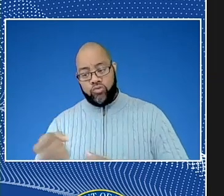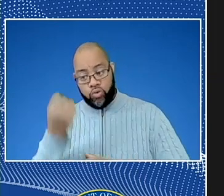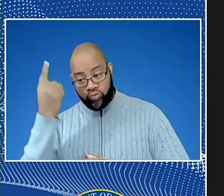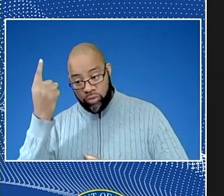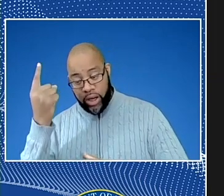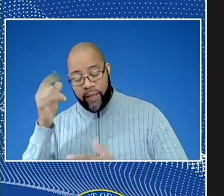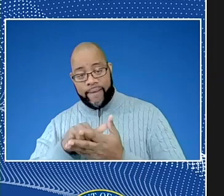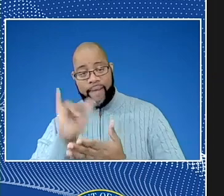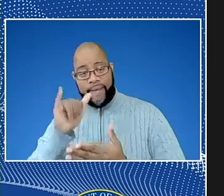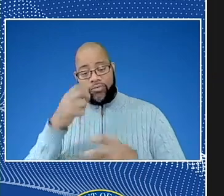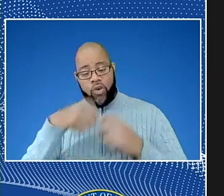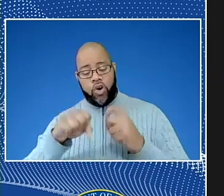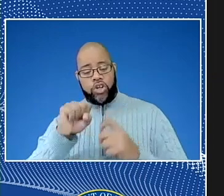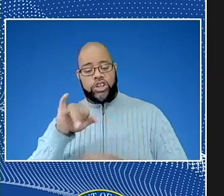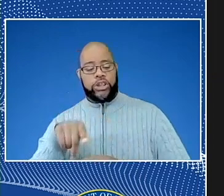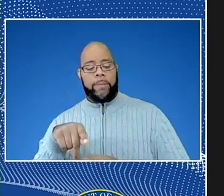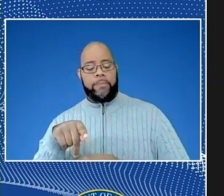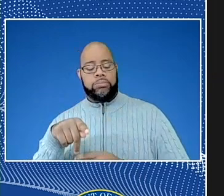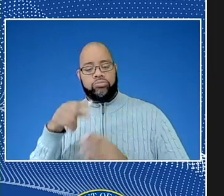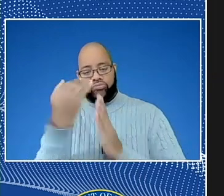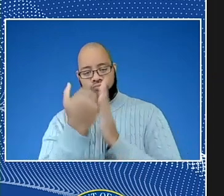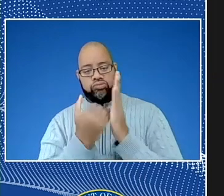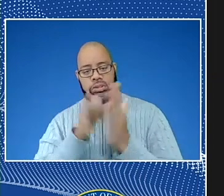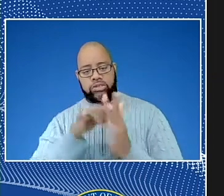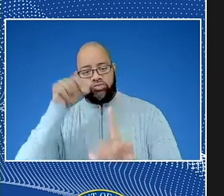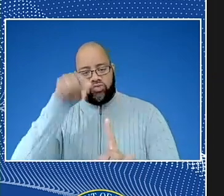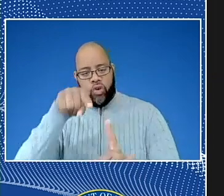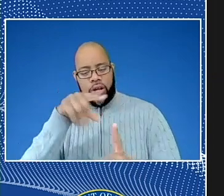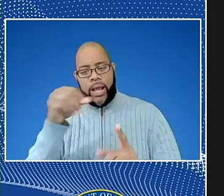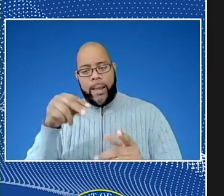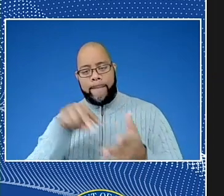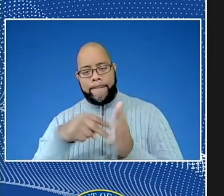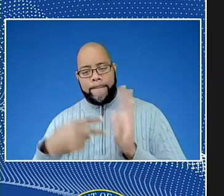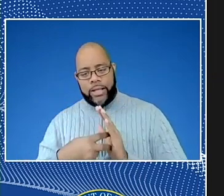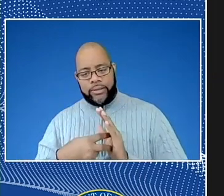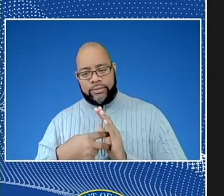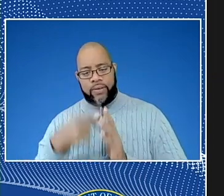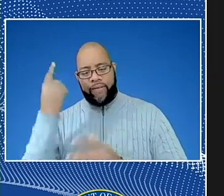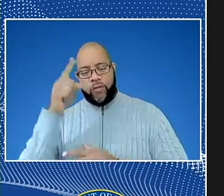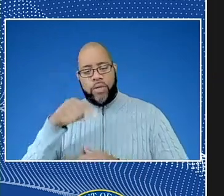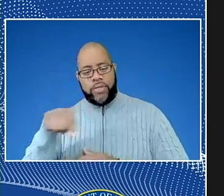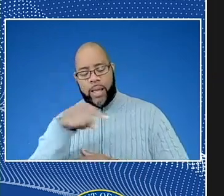hardship regulation is targeted and meant for them, I think will be important.